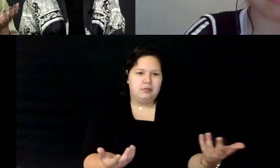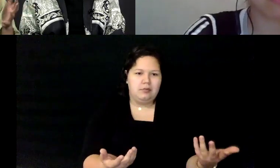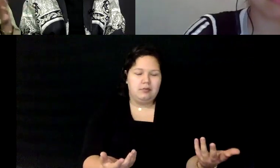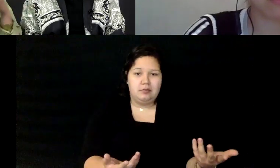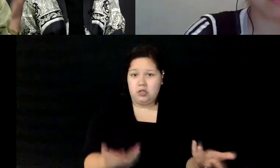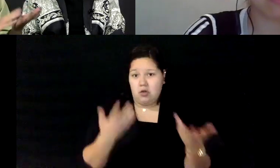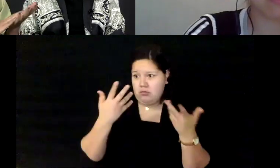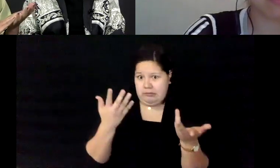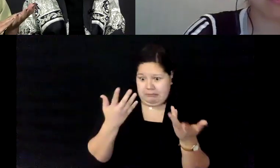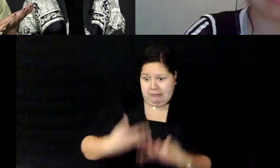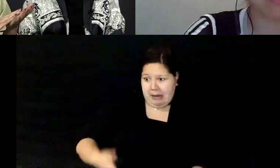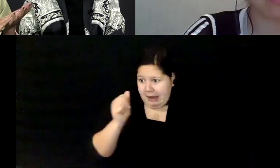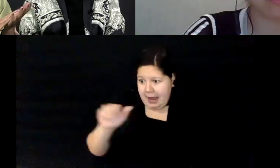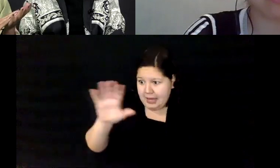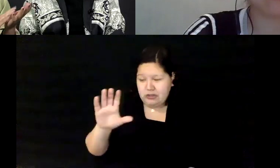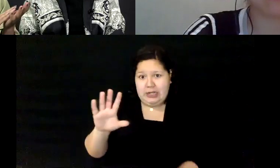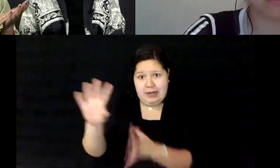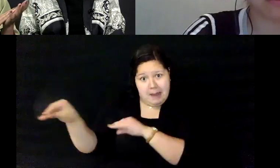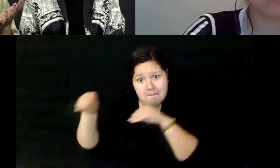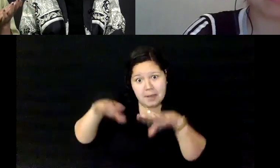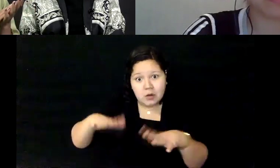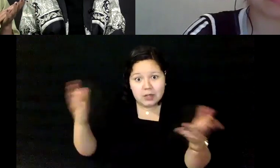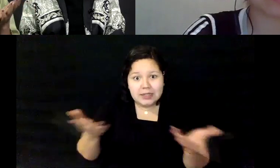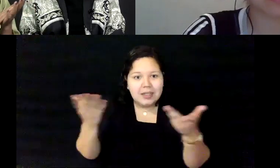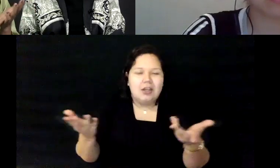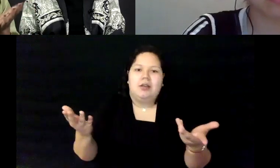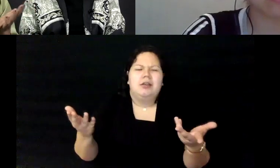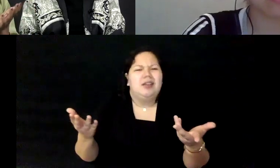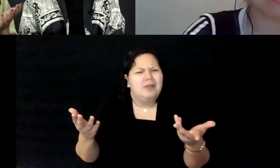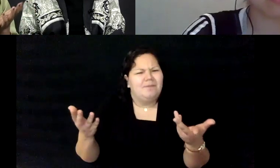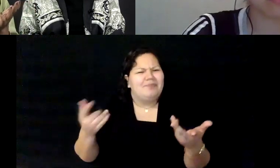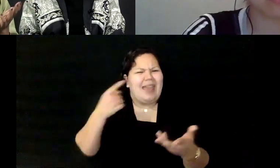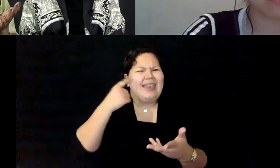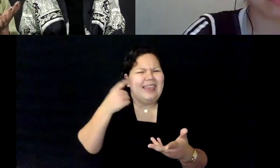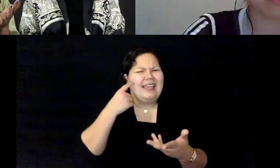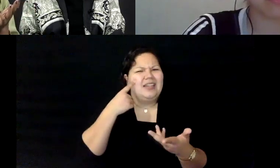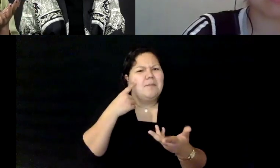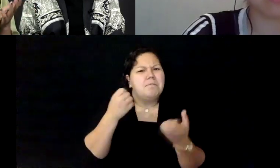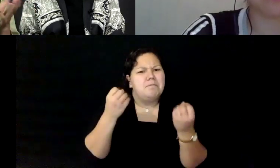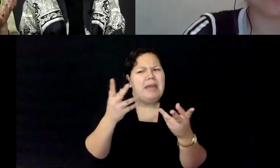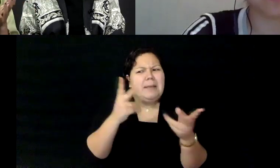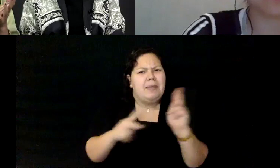being a migrant here is like you kind of have a longing for your culture in a way that, and